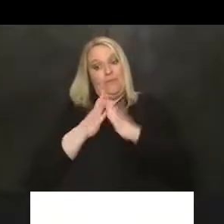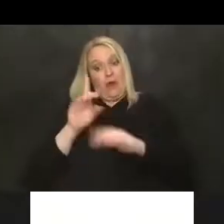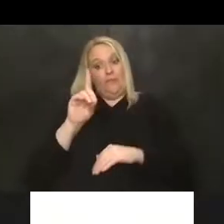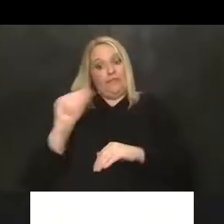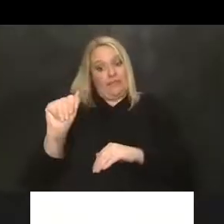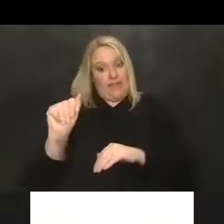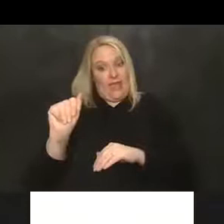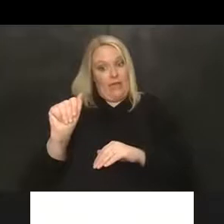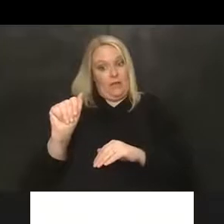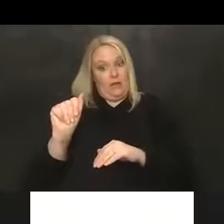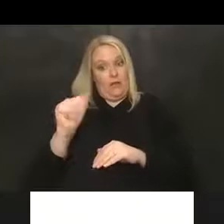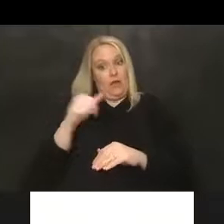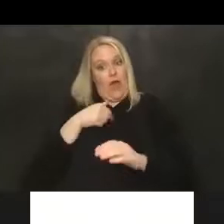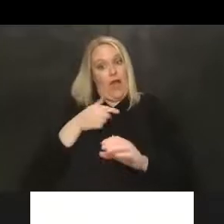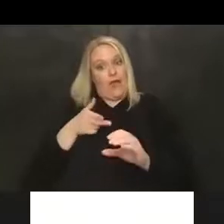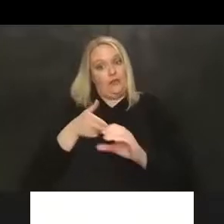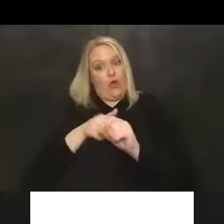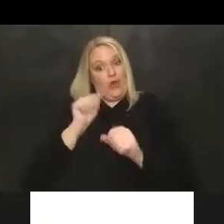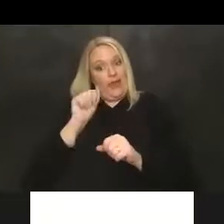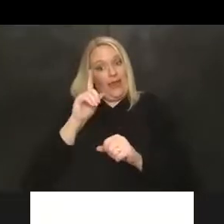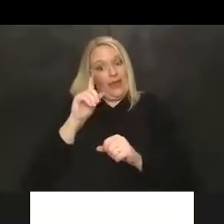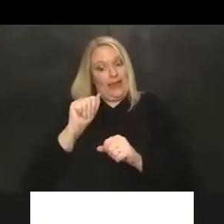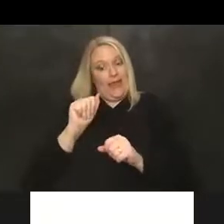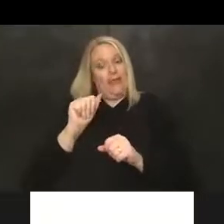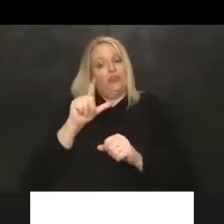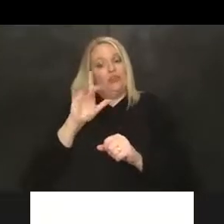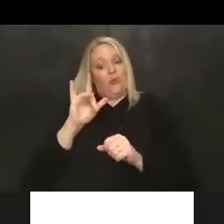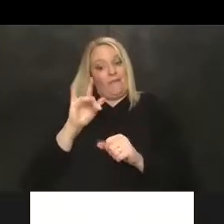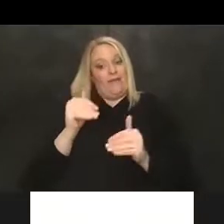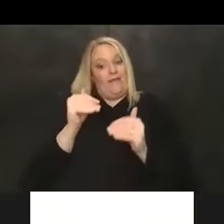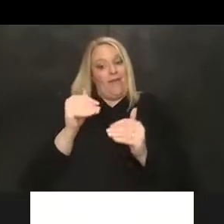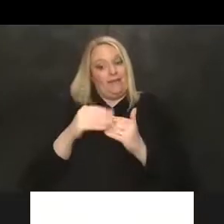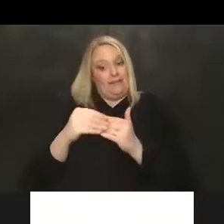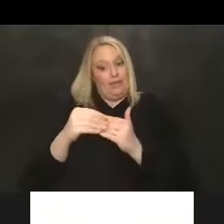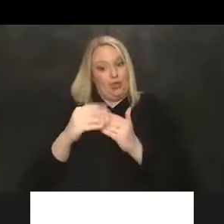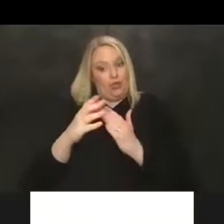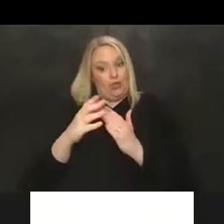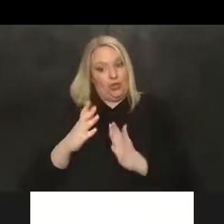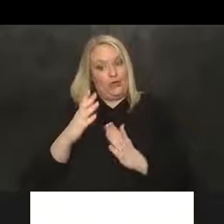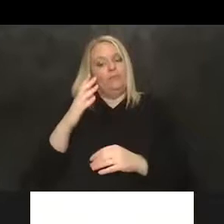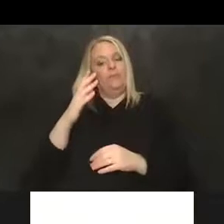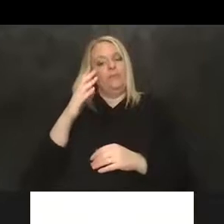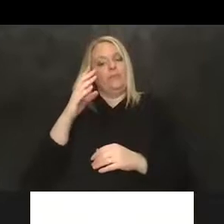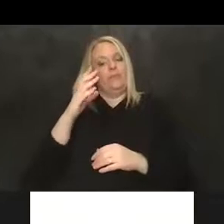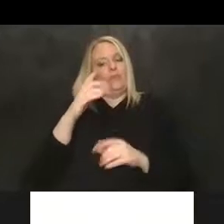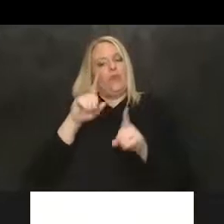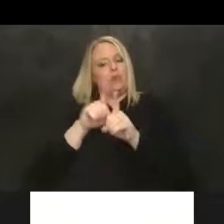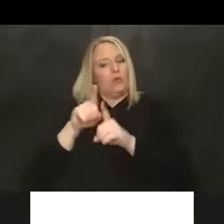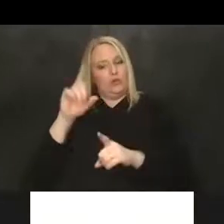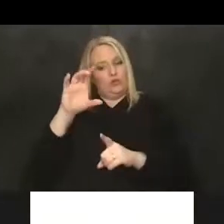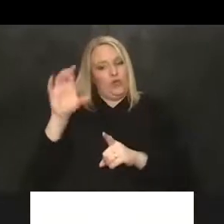ADA event- 25 Advancing Leadership and later the Chicago Cultural Accessibilities Consortium,